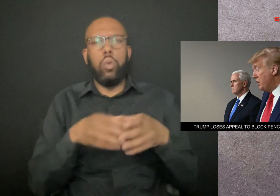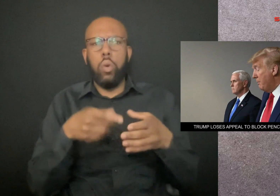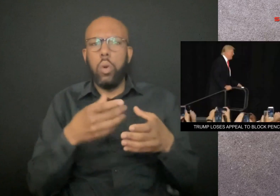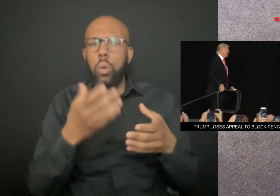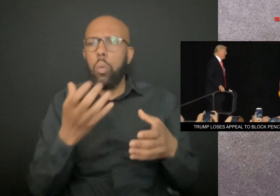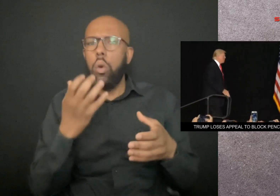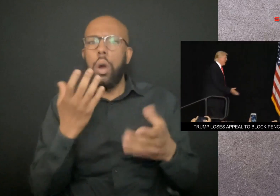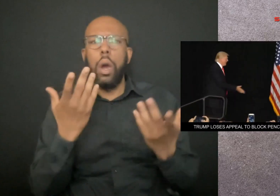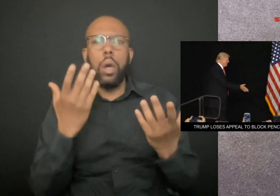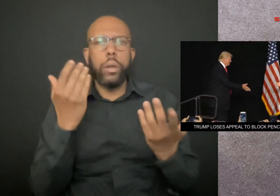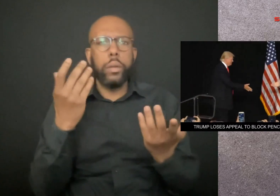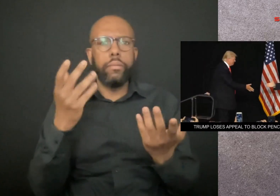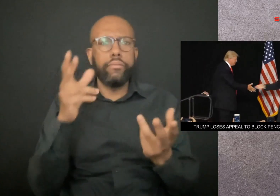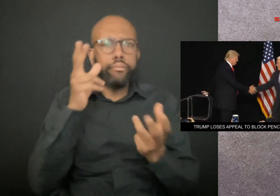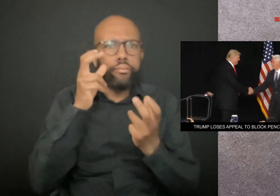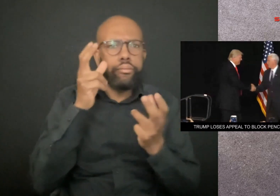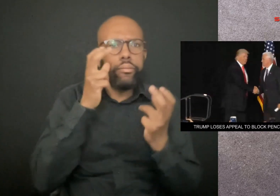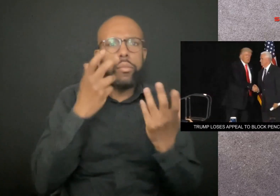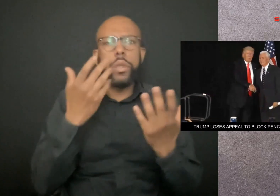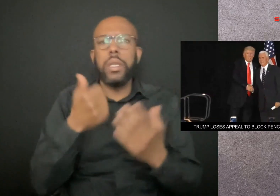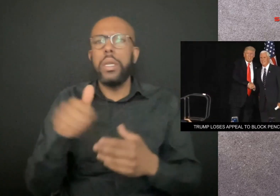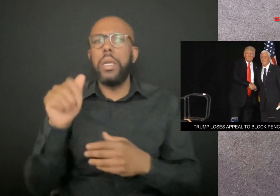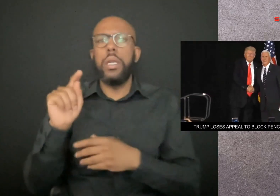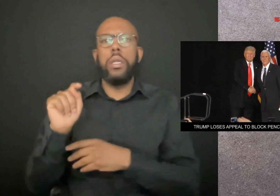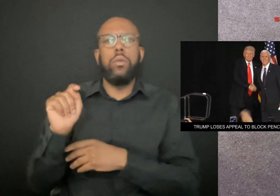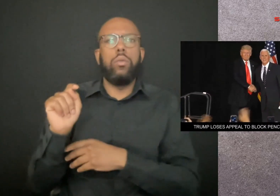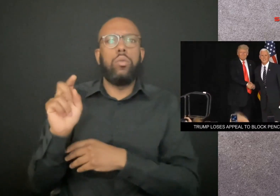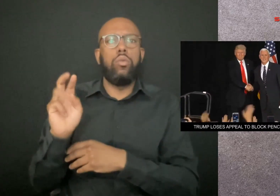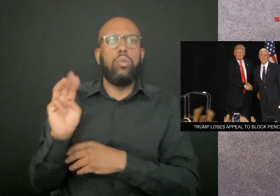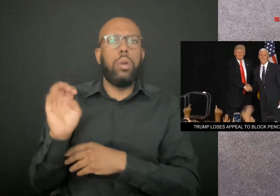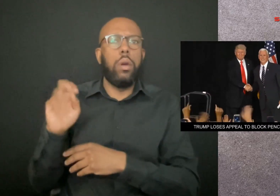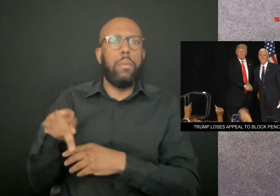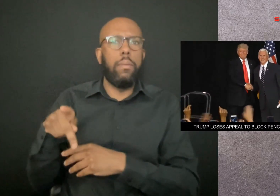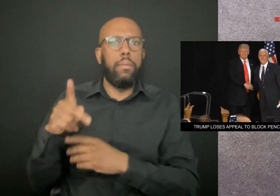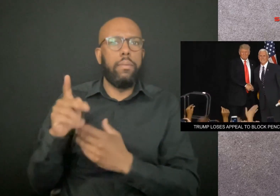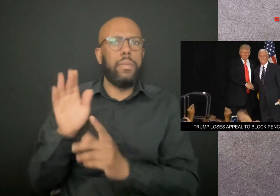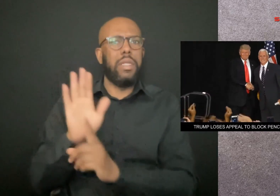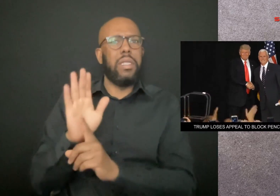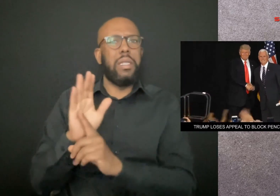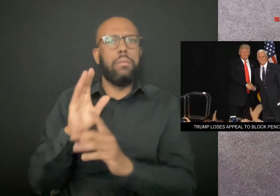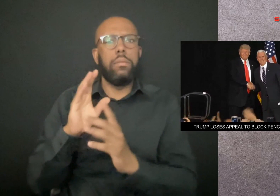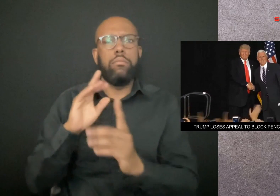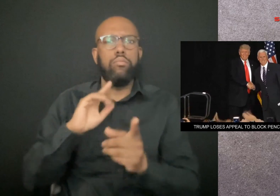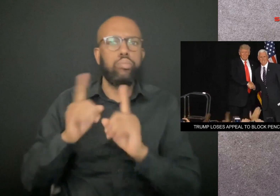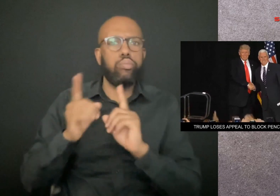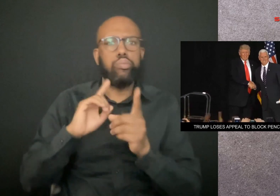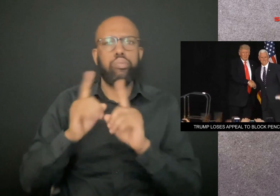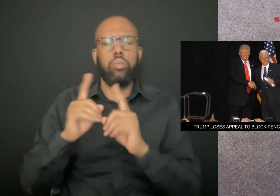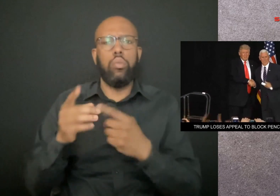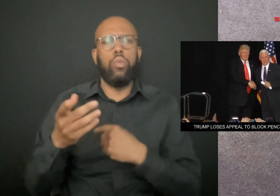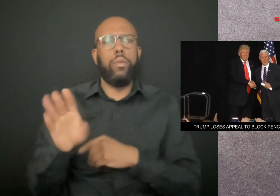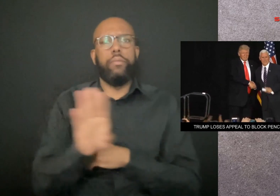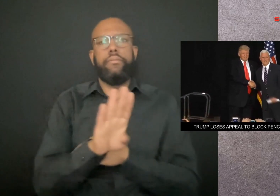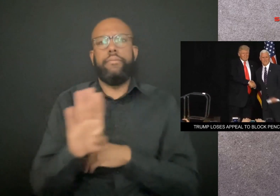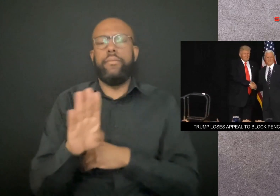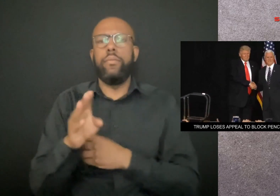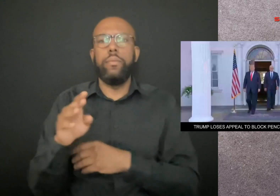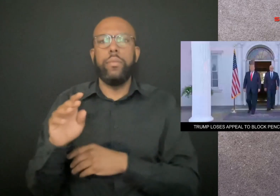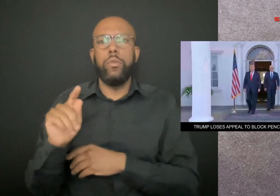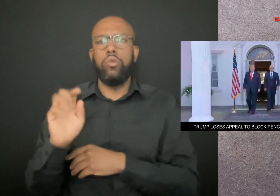They also want to hear about Trump's conversations with pence in the days surrounding the capital insurrection.